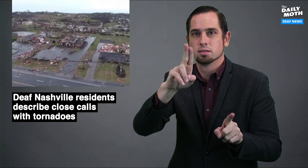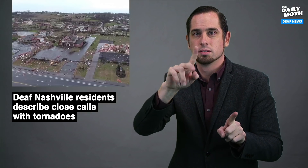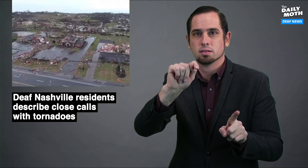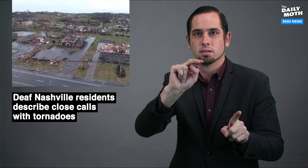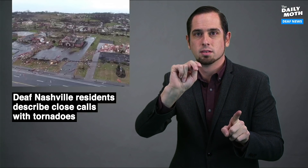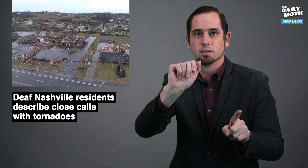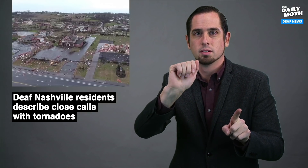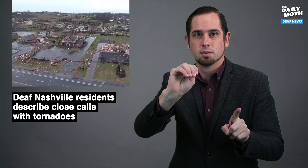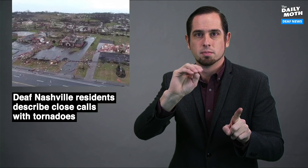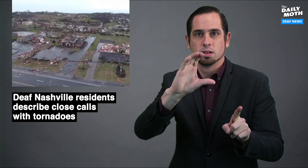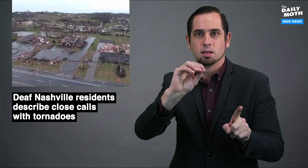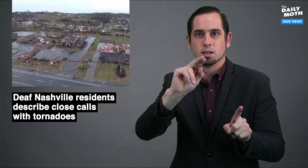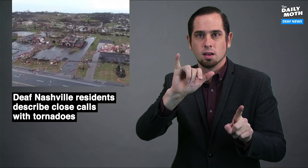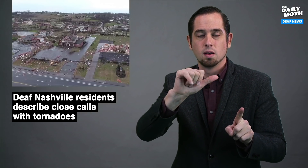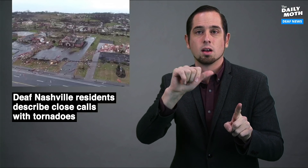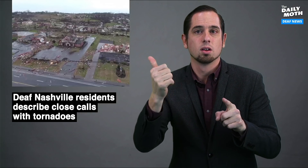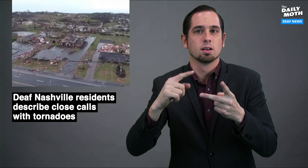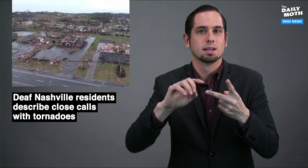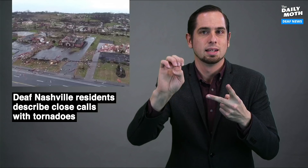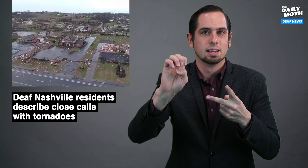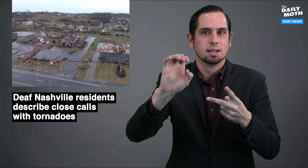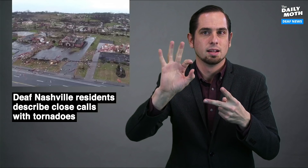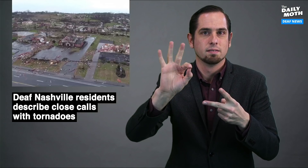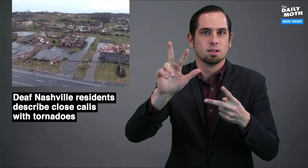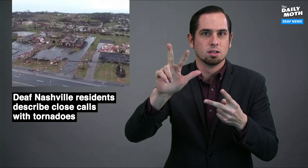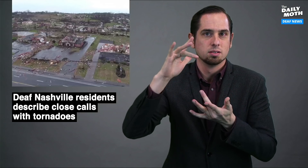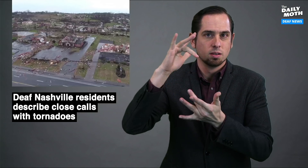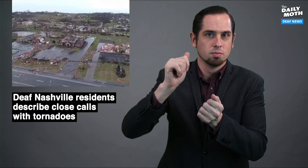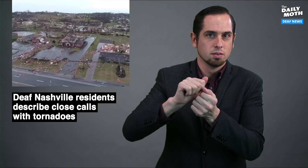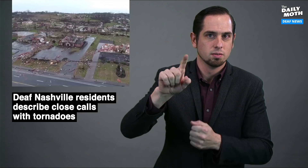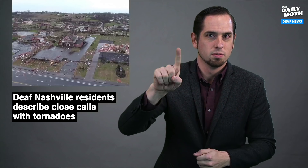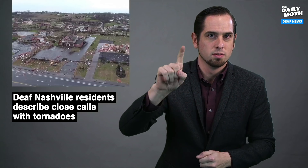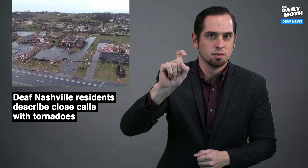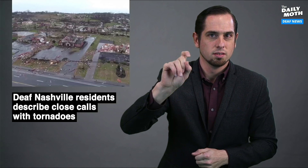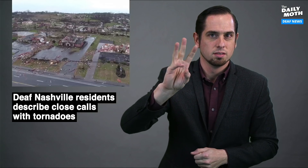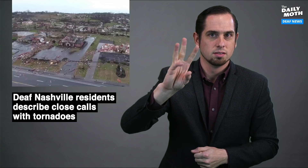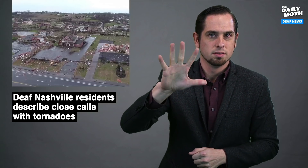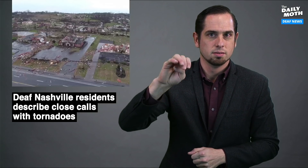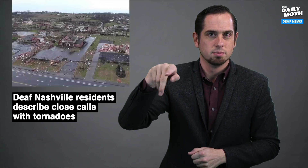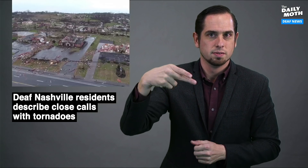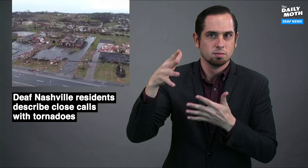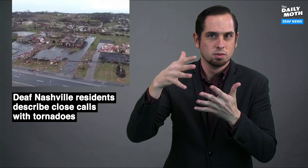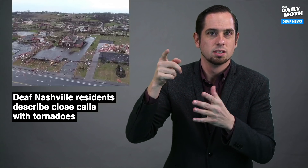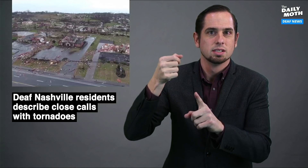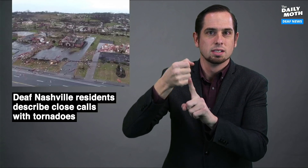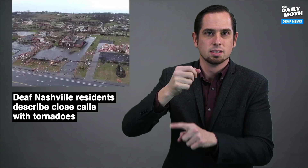Putnam county and the other was an EF-3 with 165 mph winds